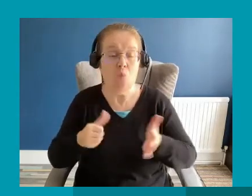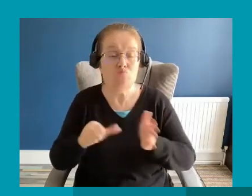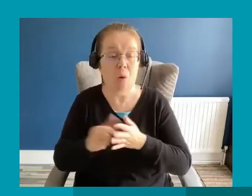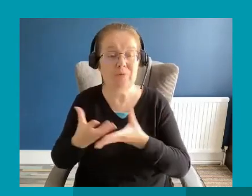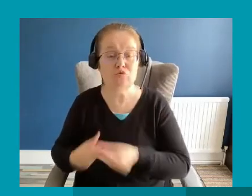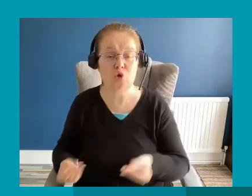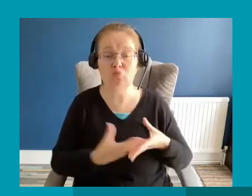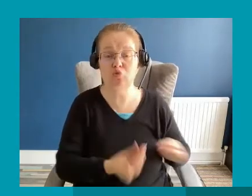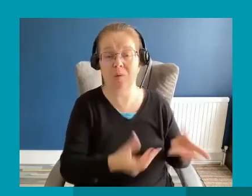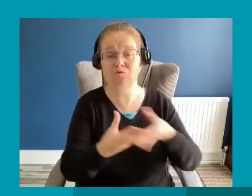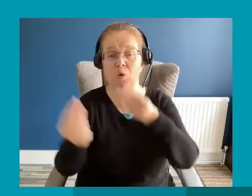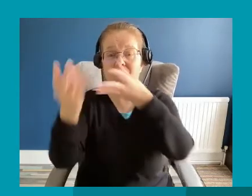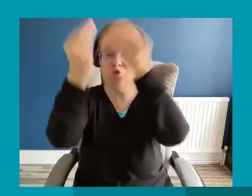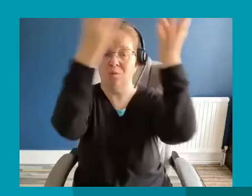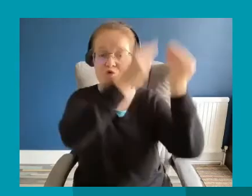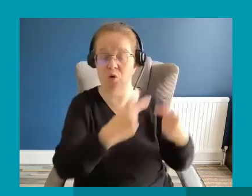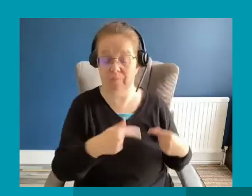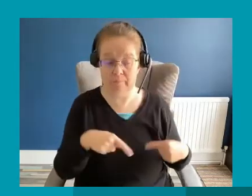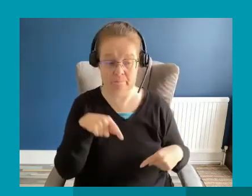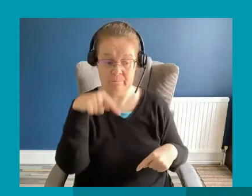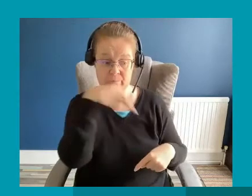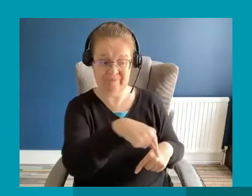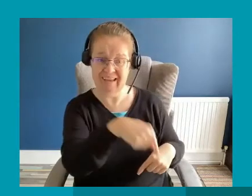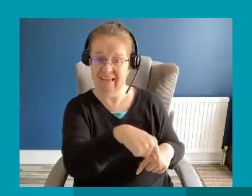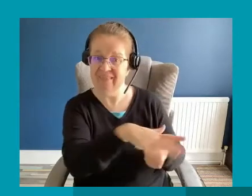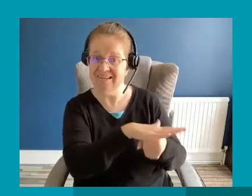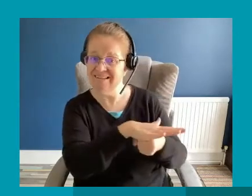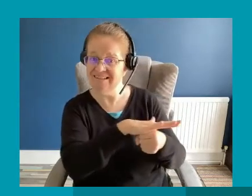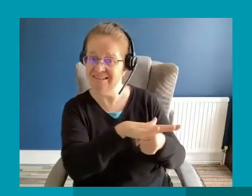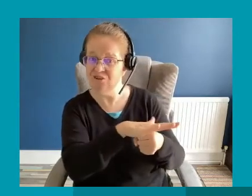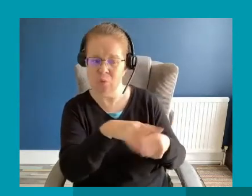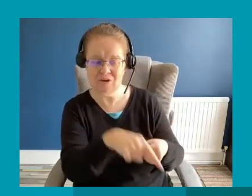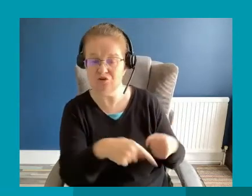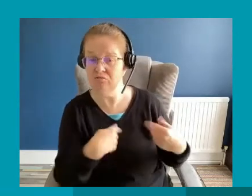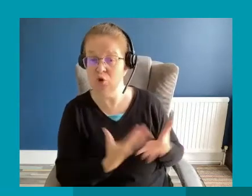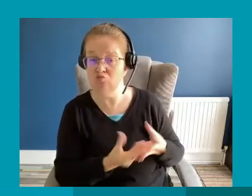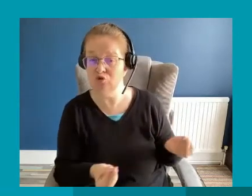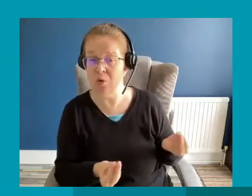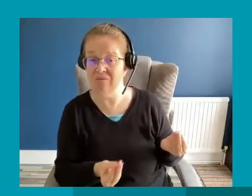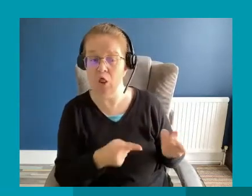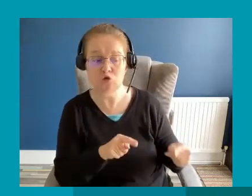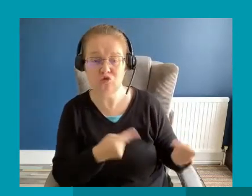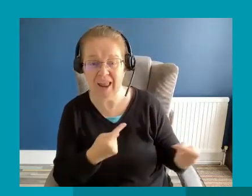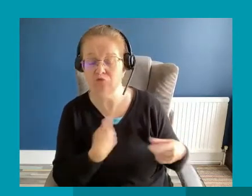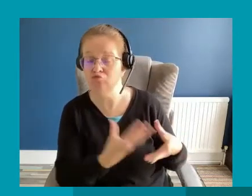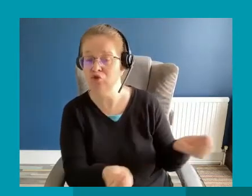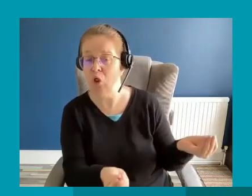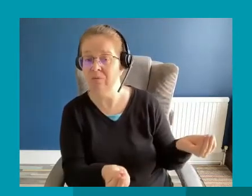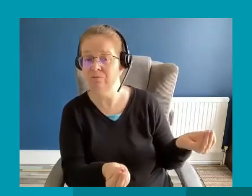about resolving you know, resolving a challenge that perhaps maybe other people just couldn't fathom.